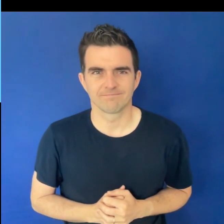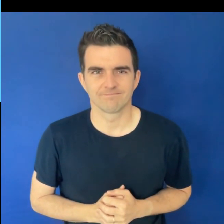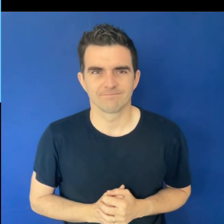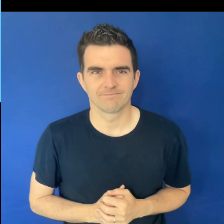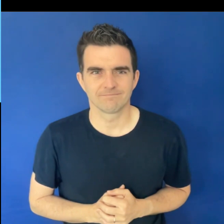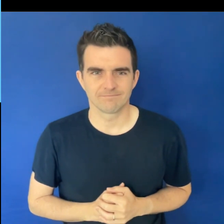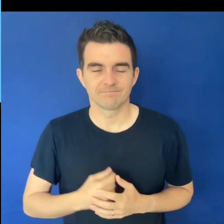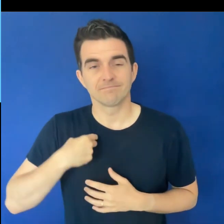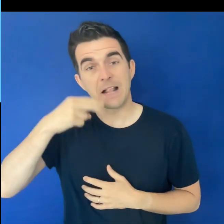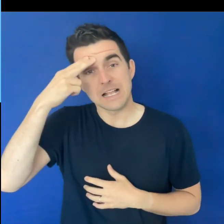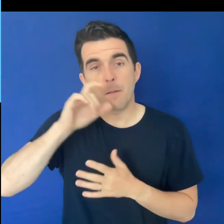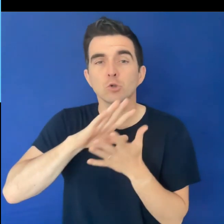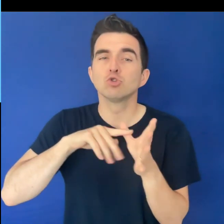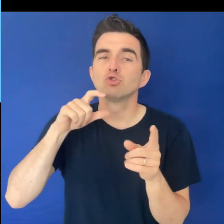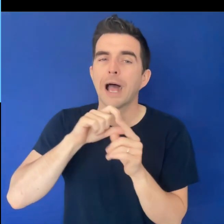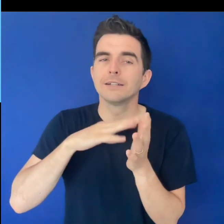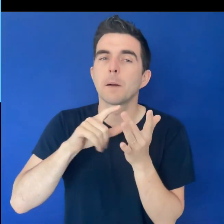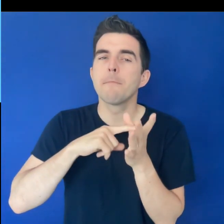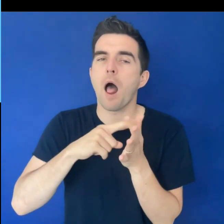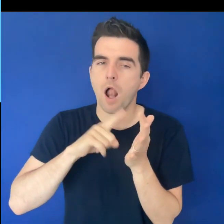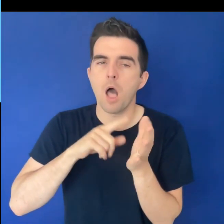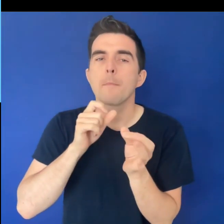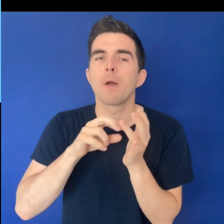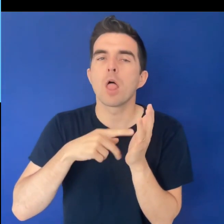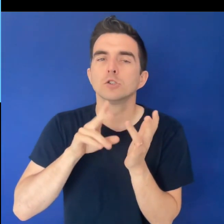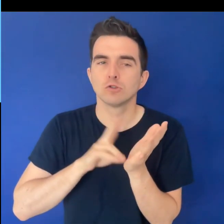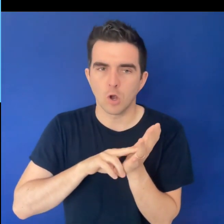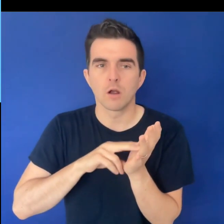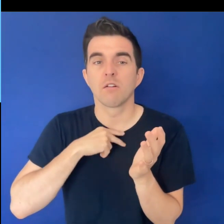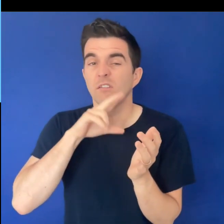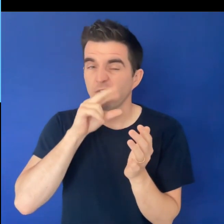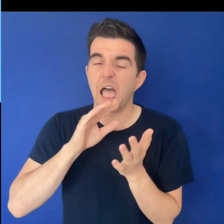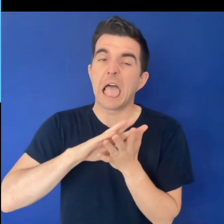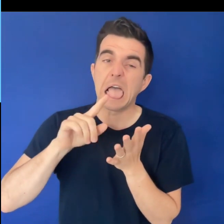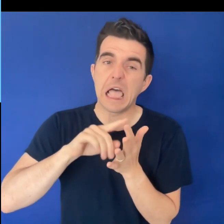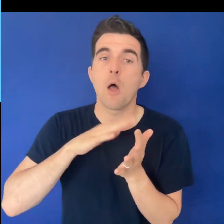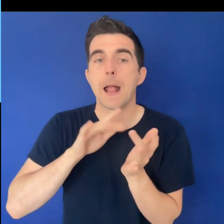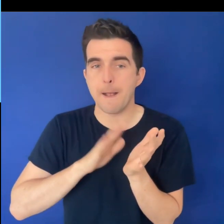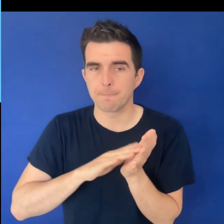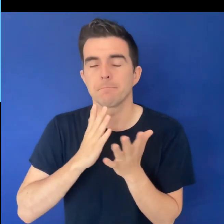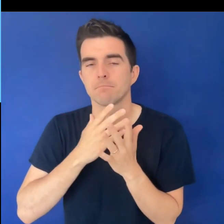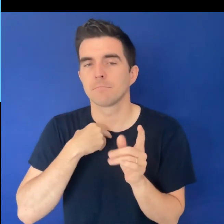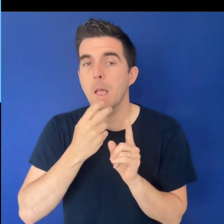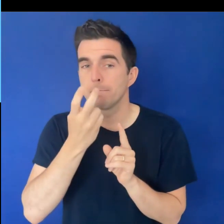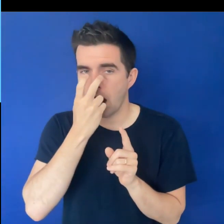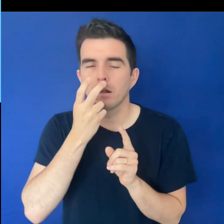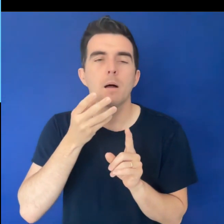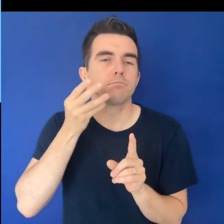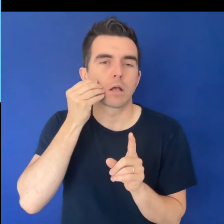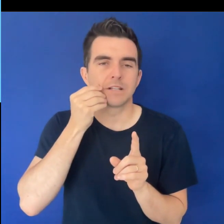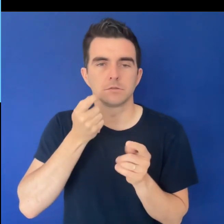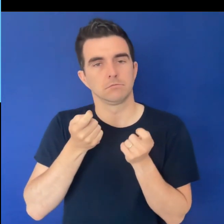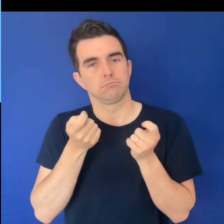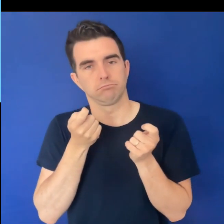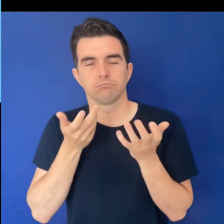My name is Chad Michael Bouton. My pronouns are he/him. I am a blind podcast host, accessibility